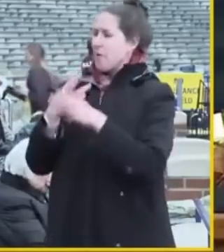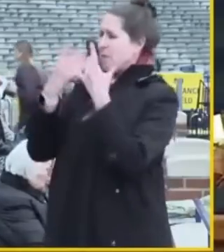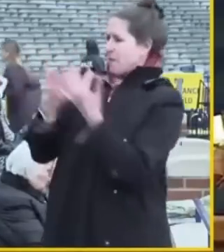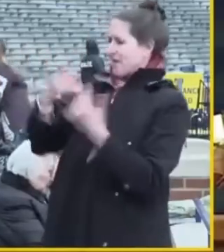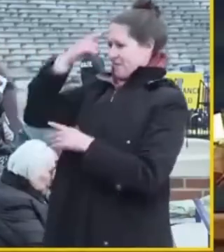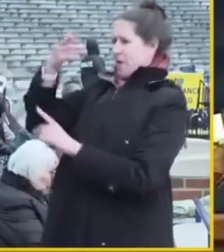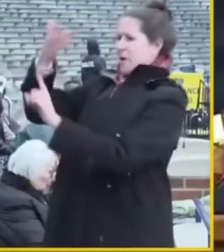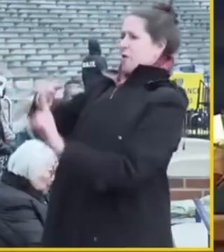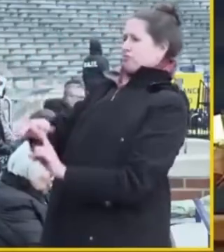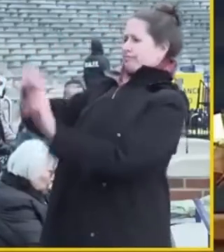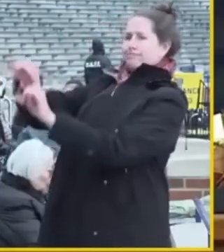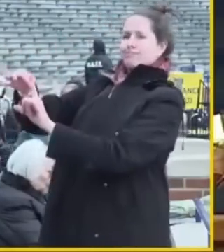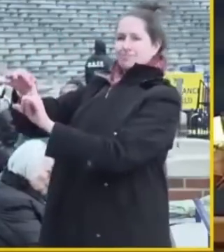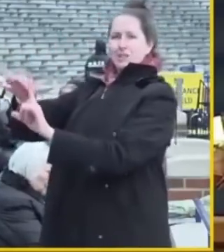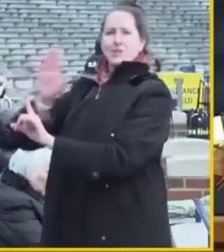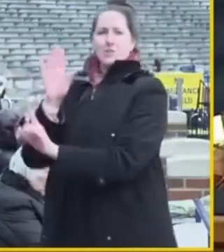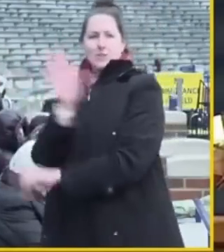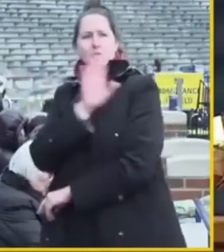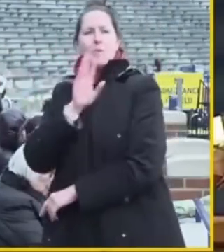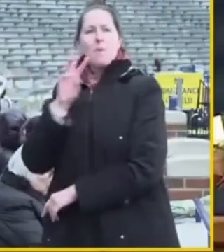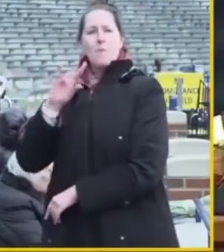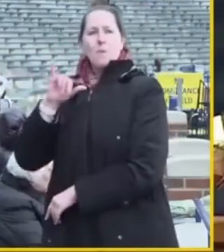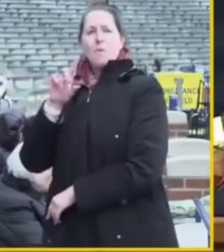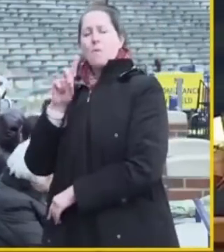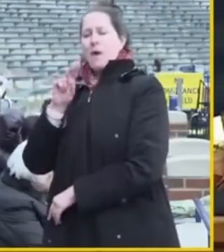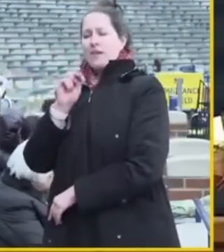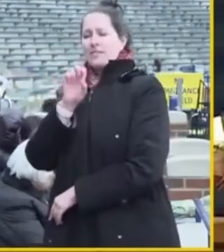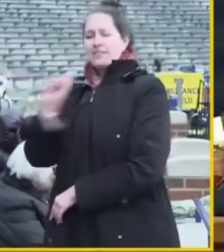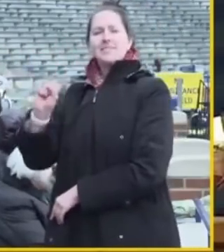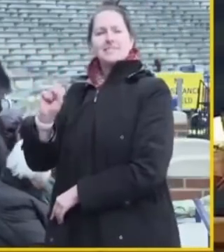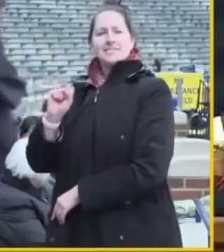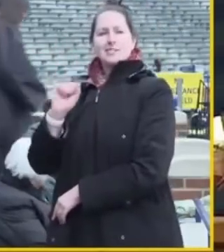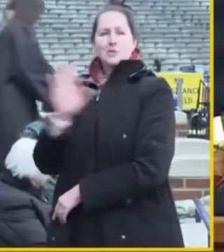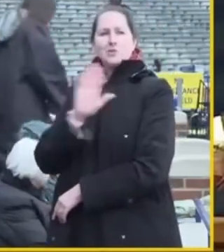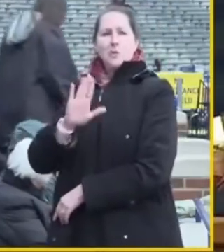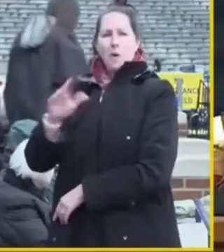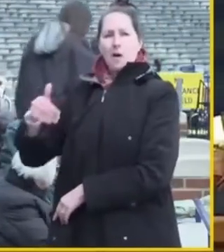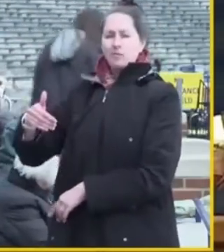your wildness, your guts, and your bravery because it does.